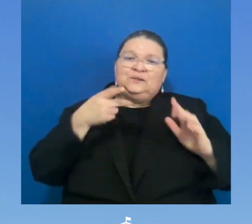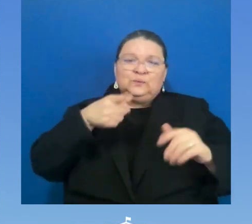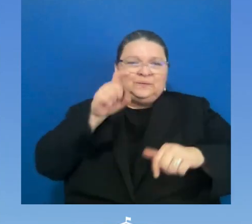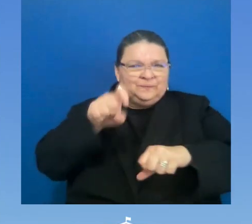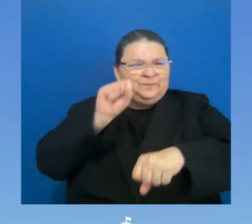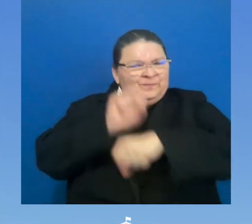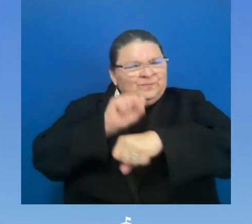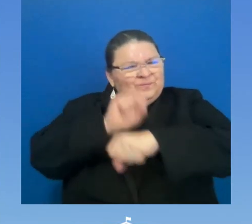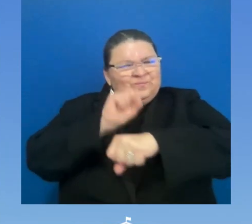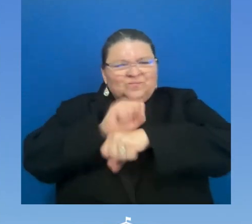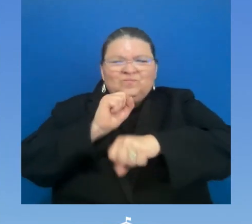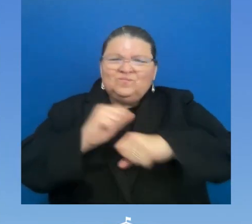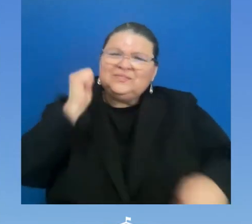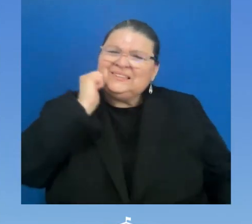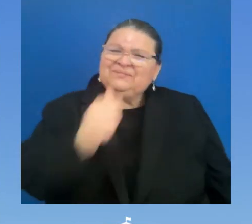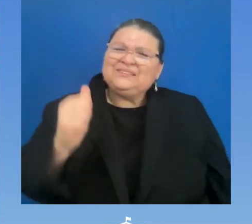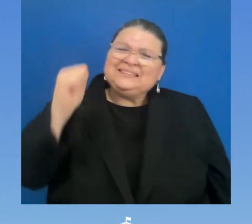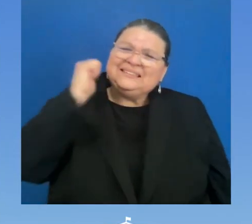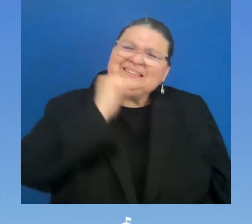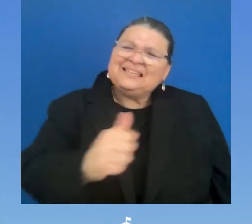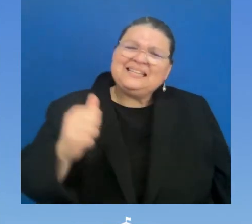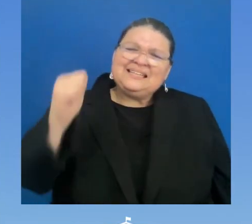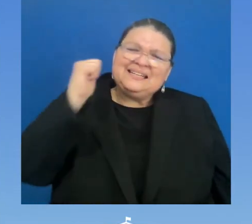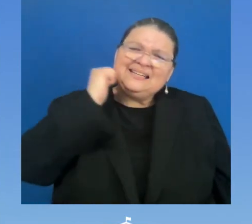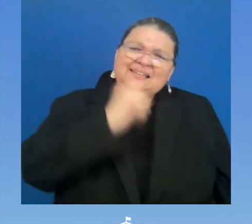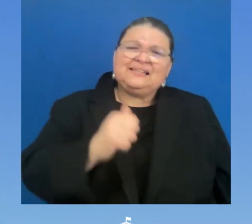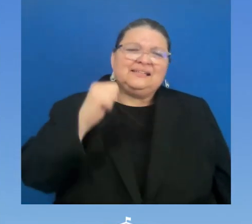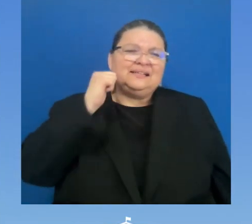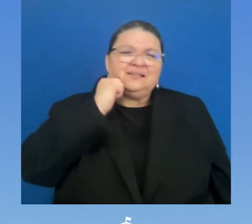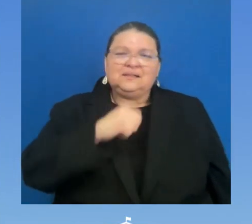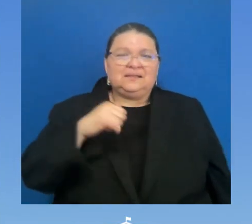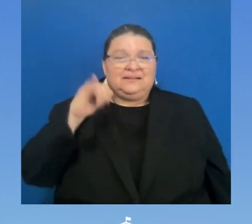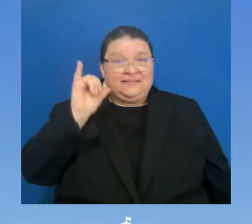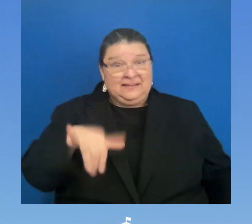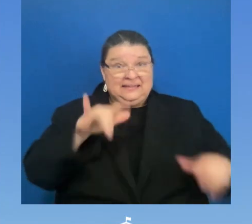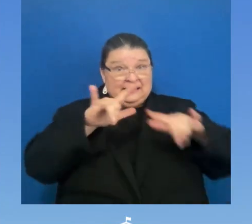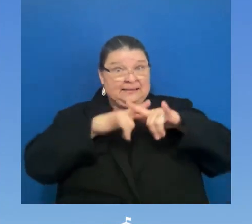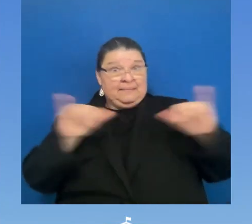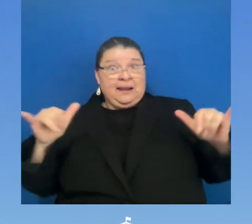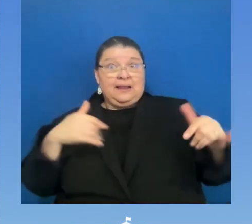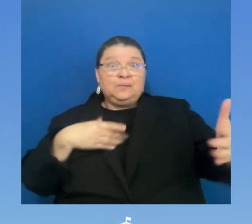and deal with the lawsuit. Ms. Scurry: Yep. Absolutely. The Vice President: And all that requires,